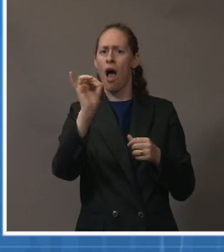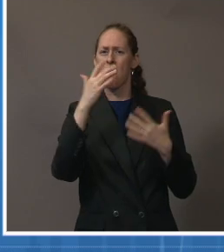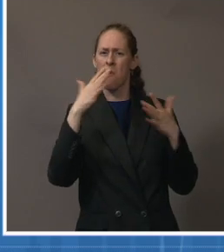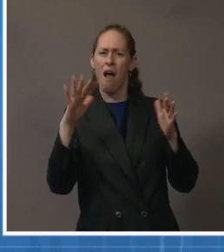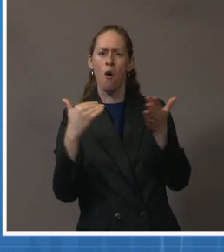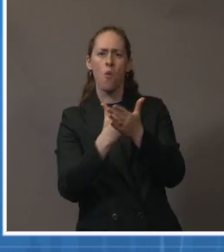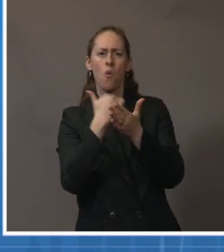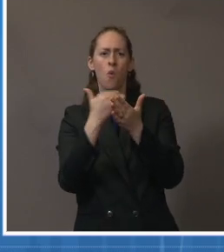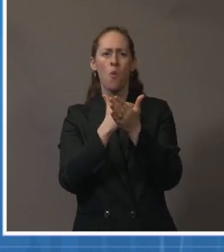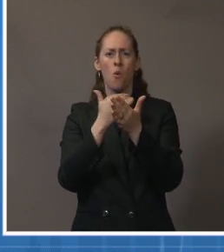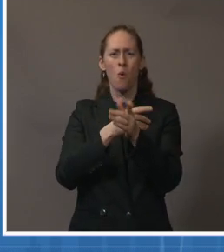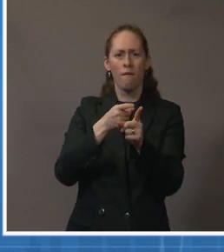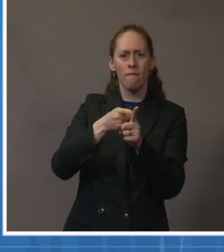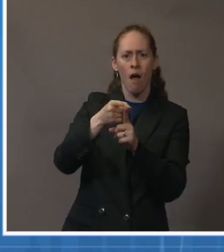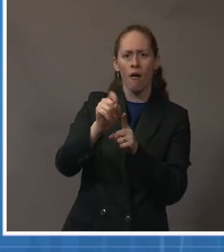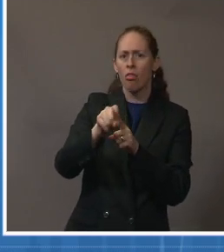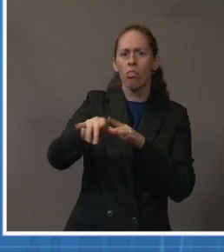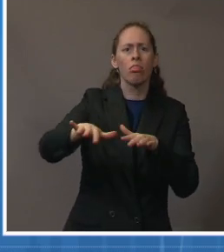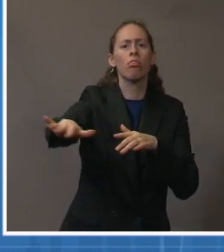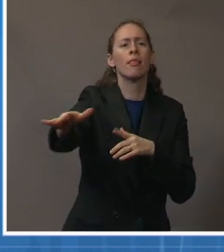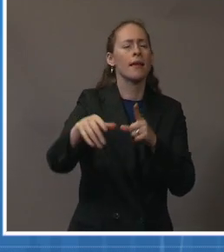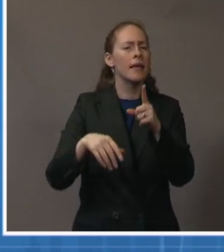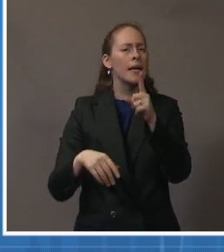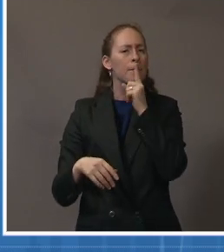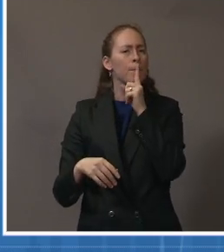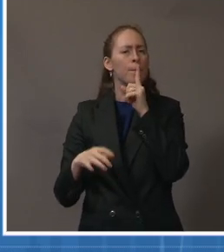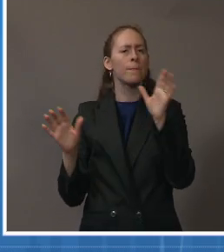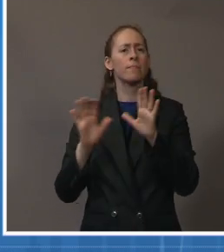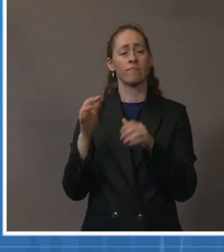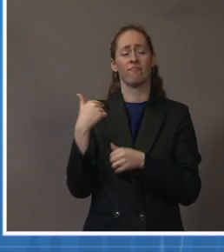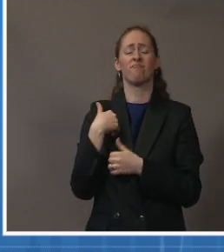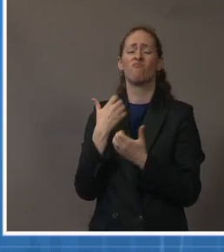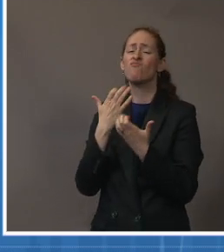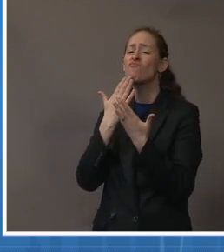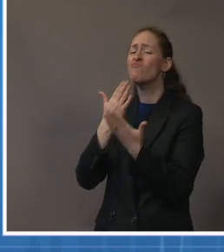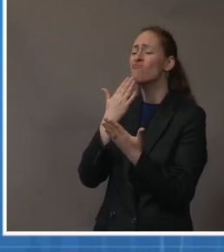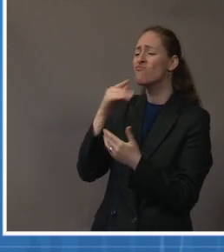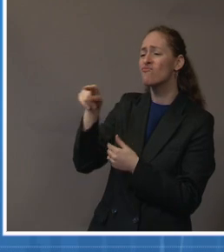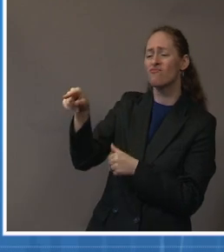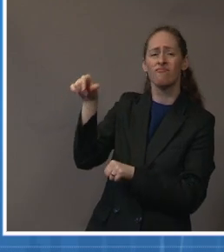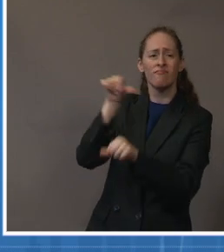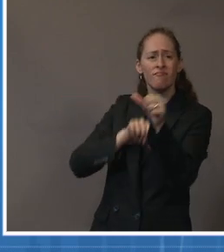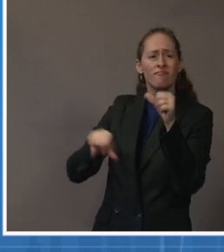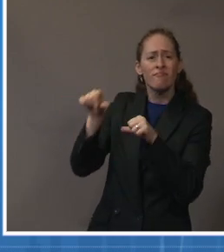Thanks to the ingenuity of American scientists and the resilience and commitment of the American people,